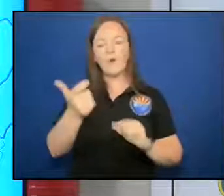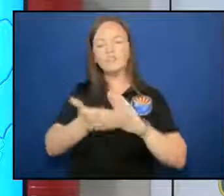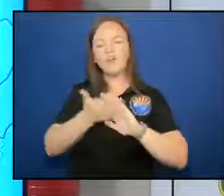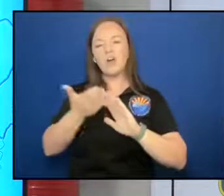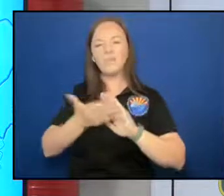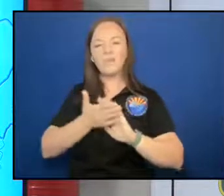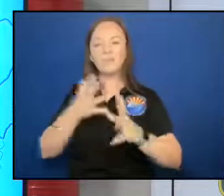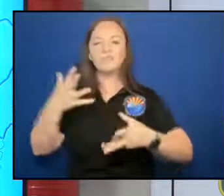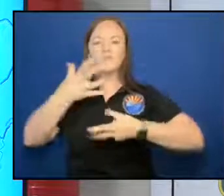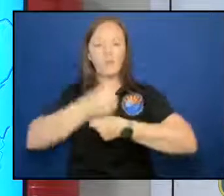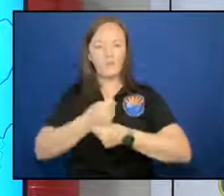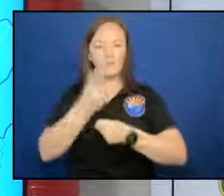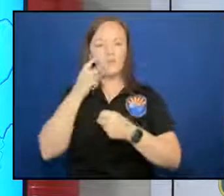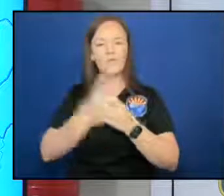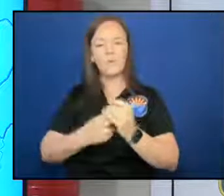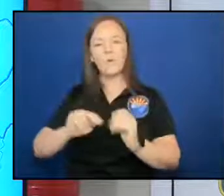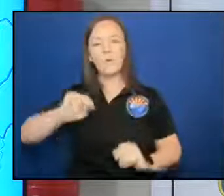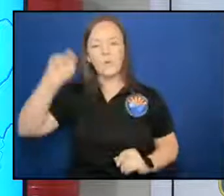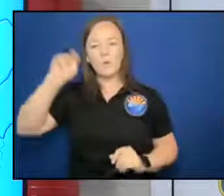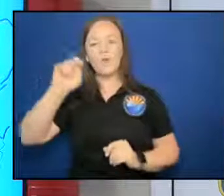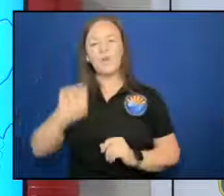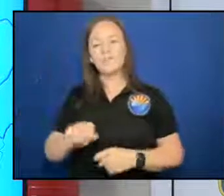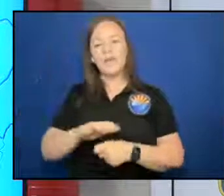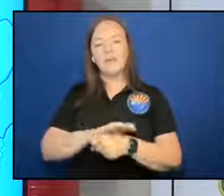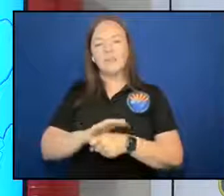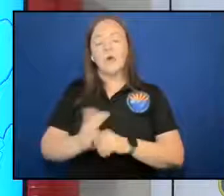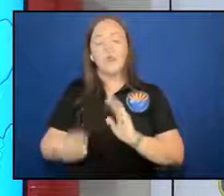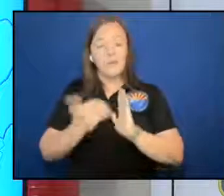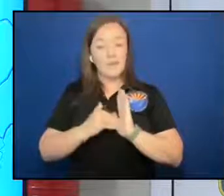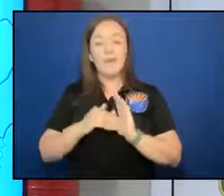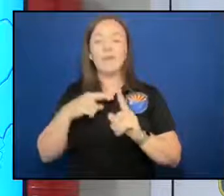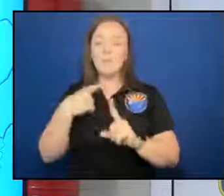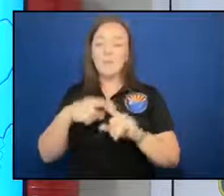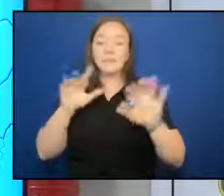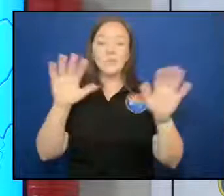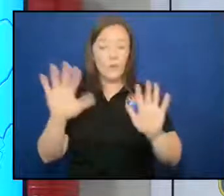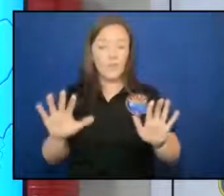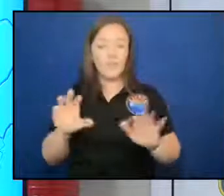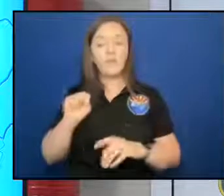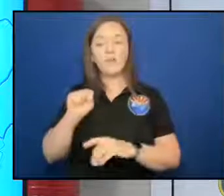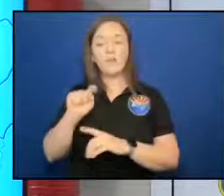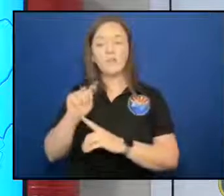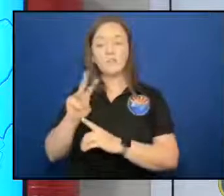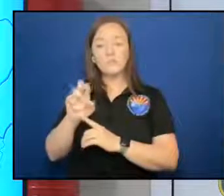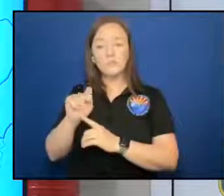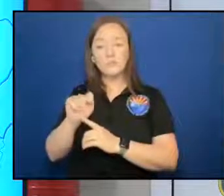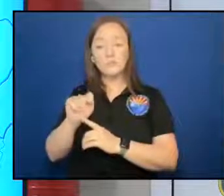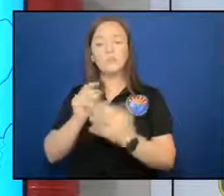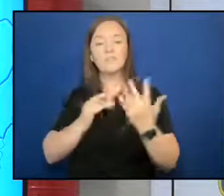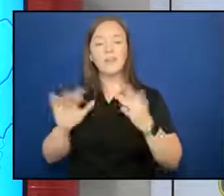SCARS ARE SUSCEPTIBLE TO FLASH FLOODING AND SO YOU HAVE IN THE FOREST AND EVERYTHING WILL SOAK